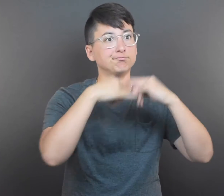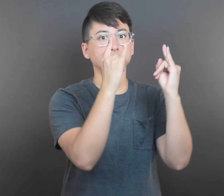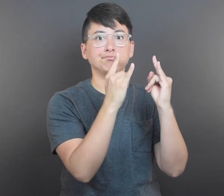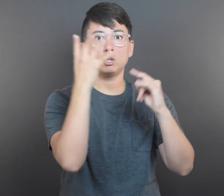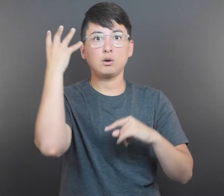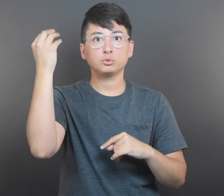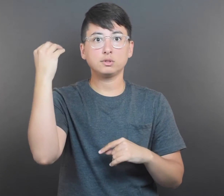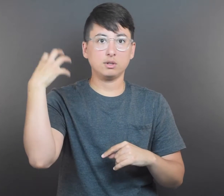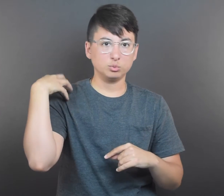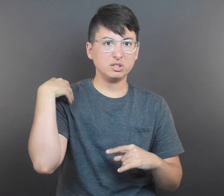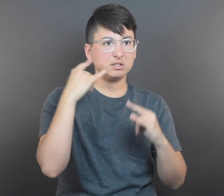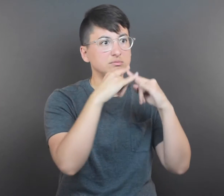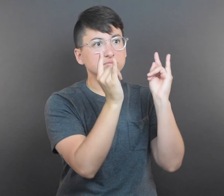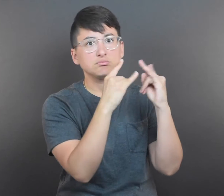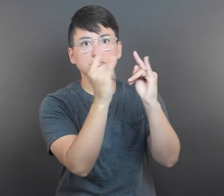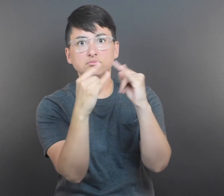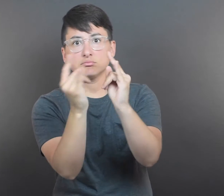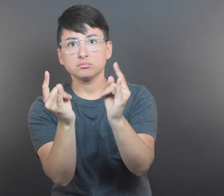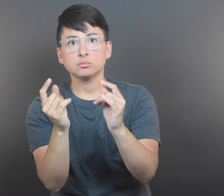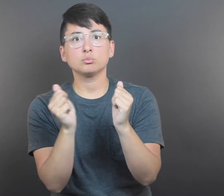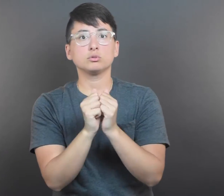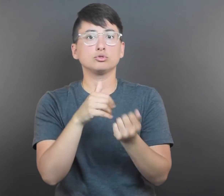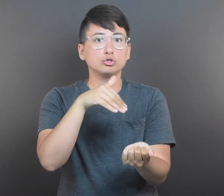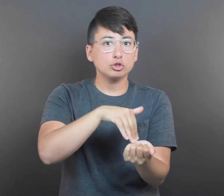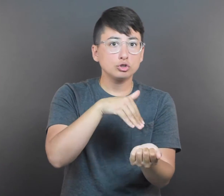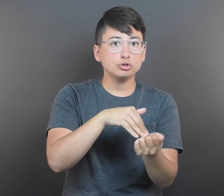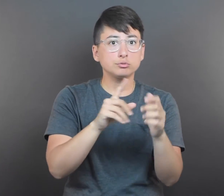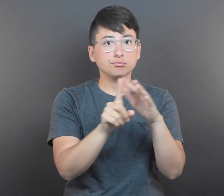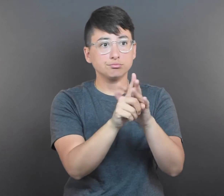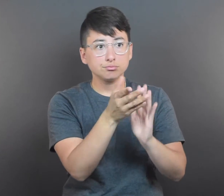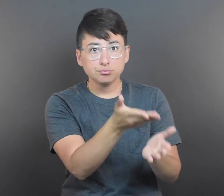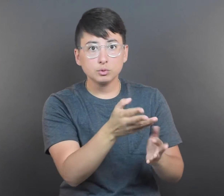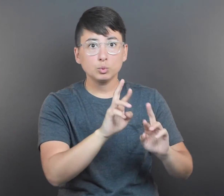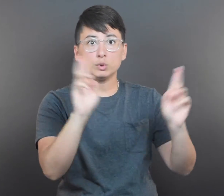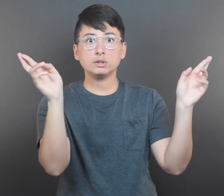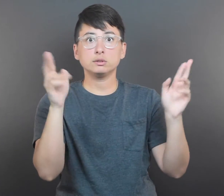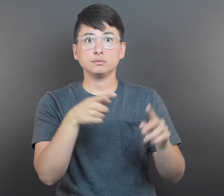language and culture, was meaningful because people could relate to them